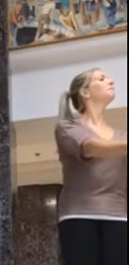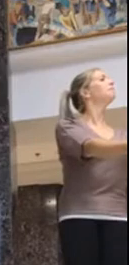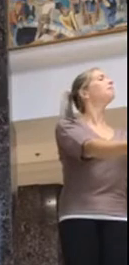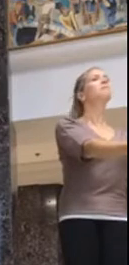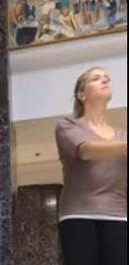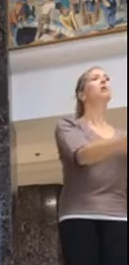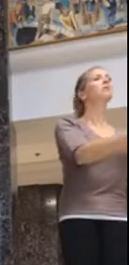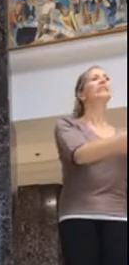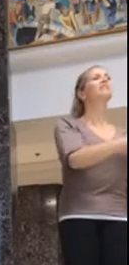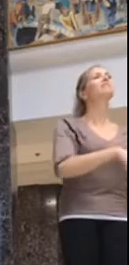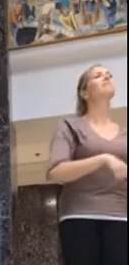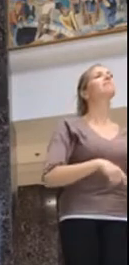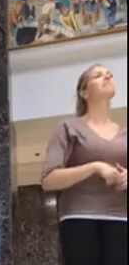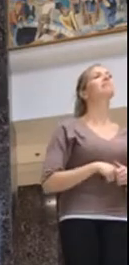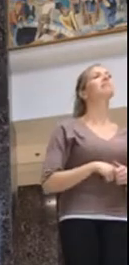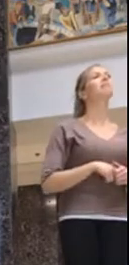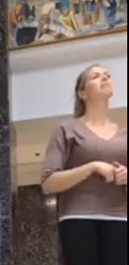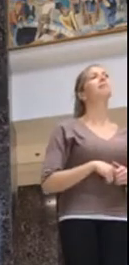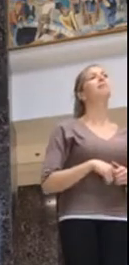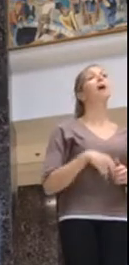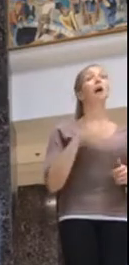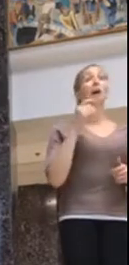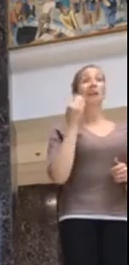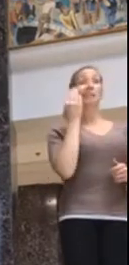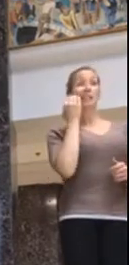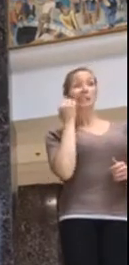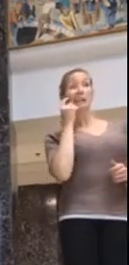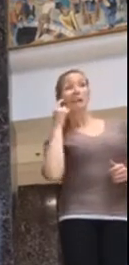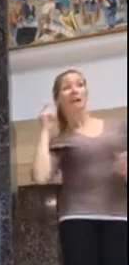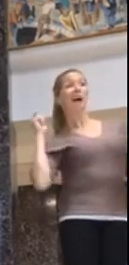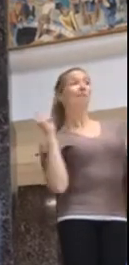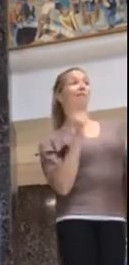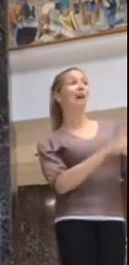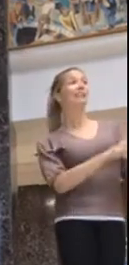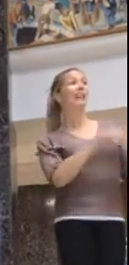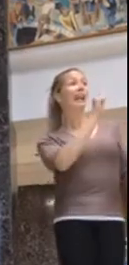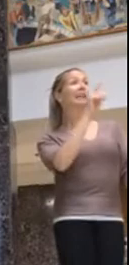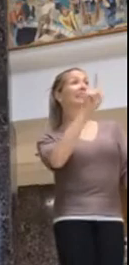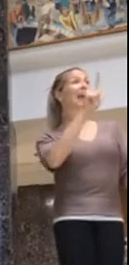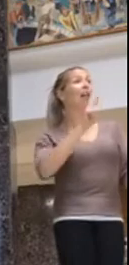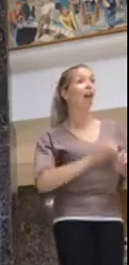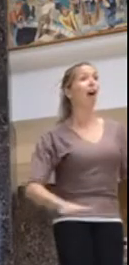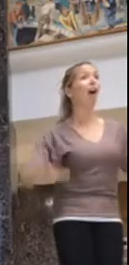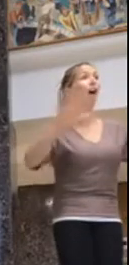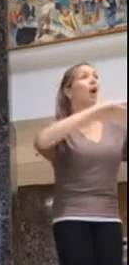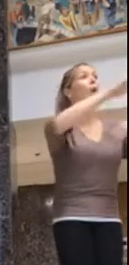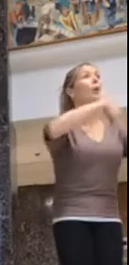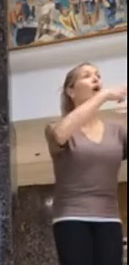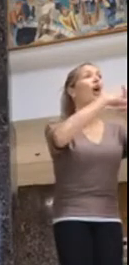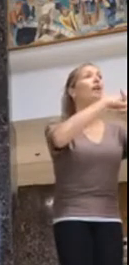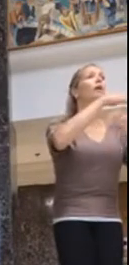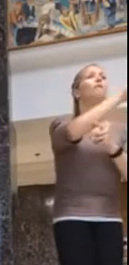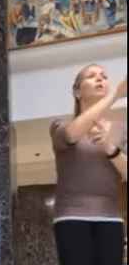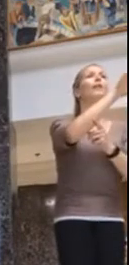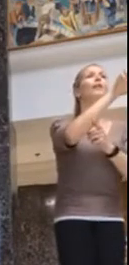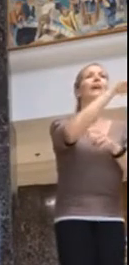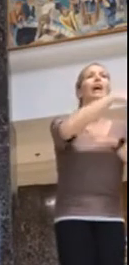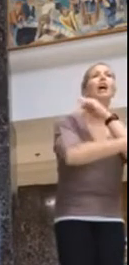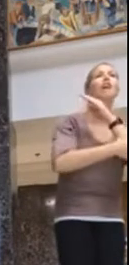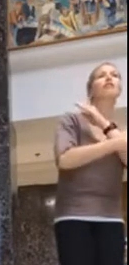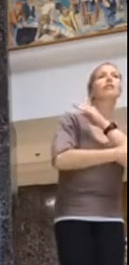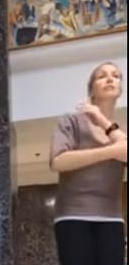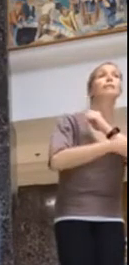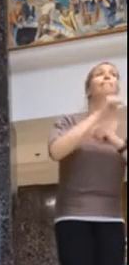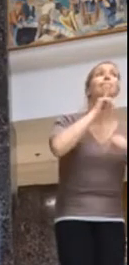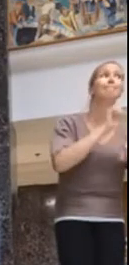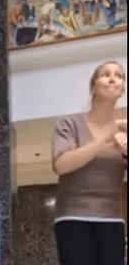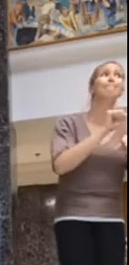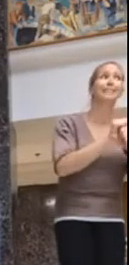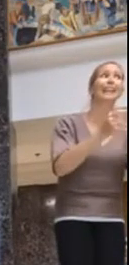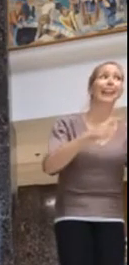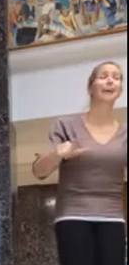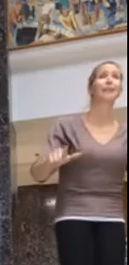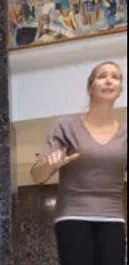that ASL is recognized in 43 countries. It is a language. No parent should ever be told